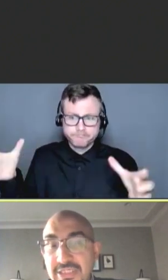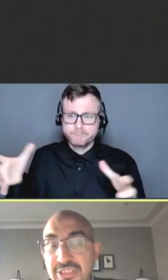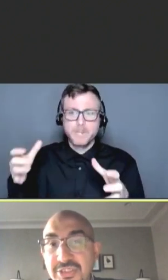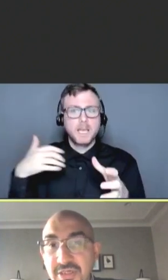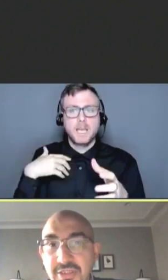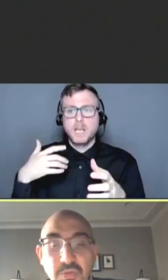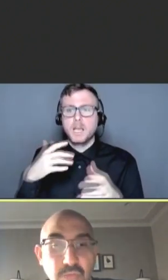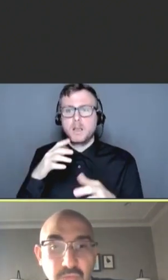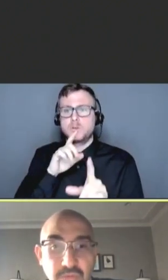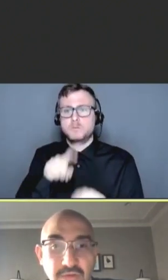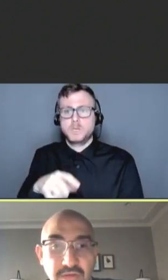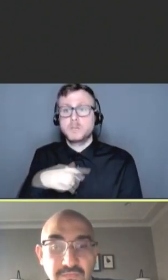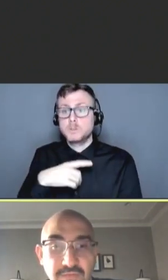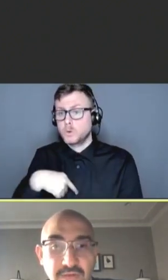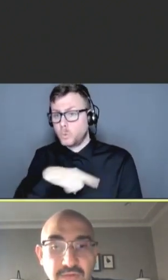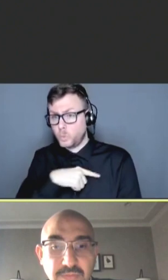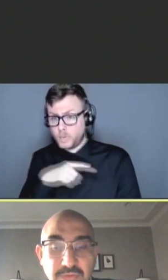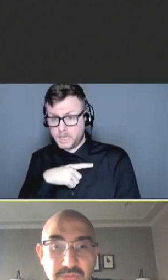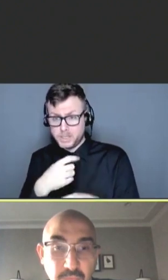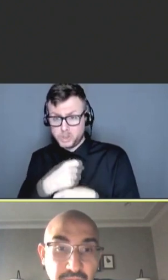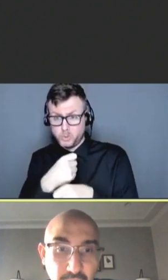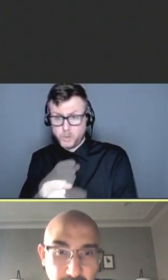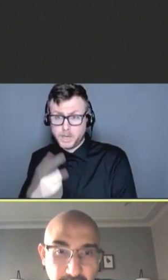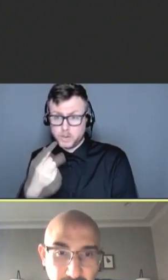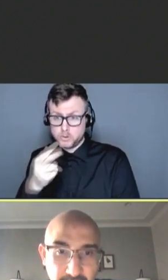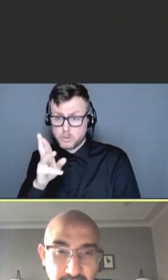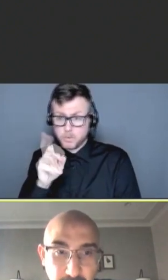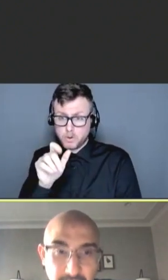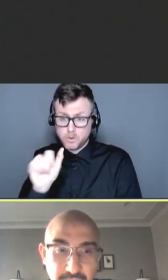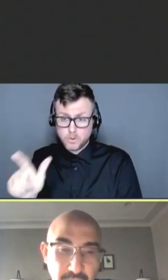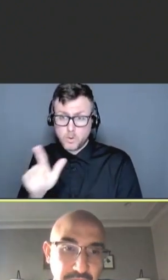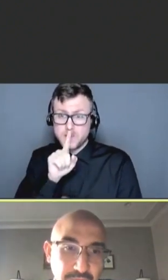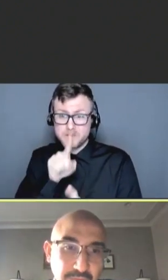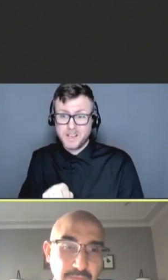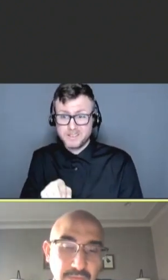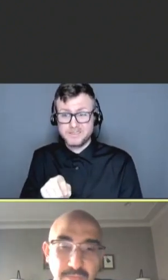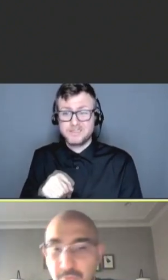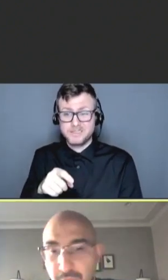actually generate responses with the Omicron booster, compared to the people -- compared